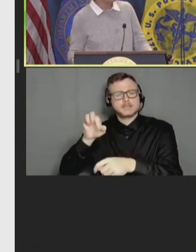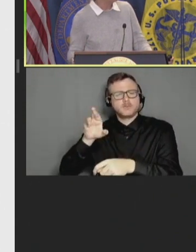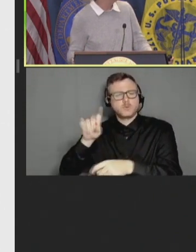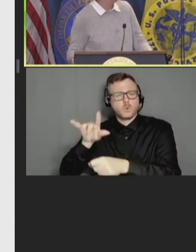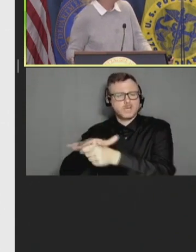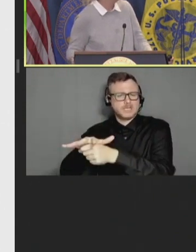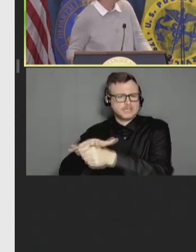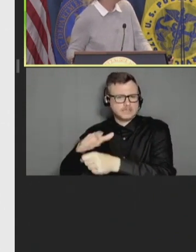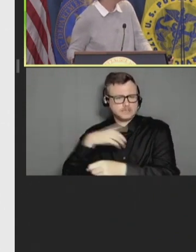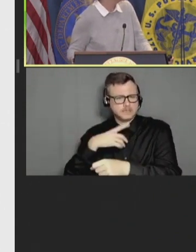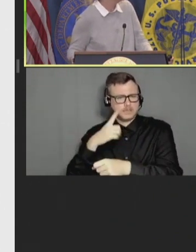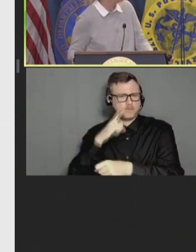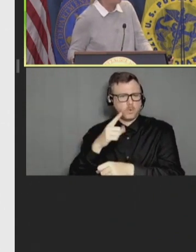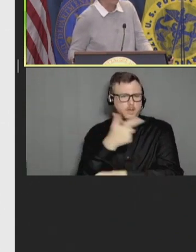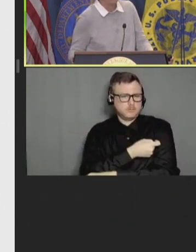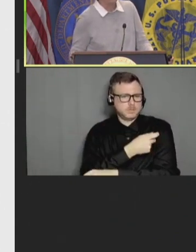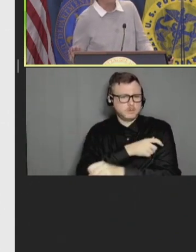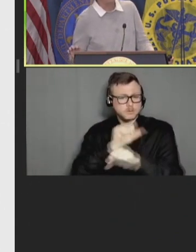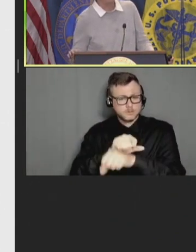And there are actually 64 awardees,